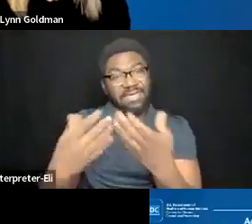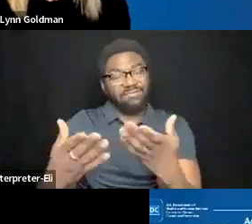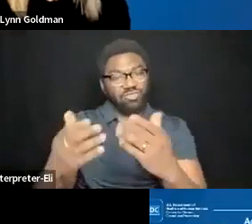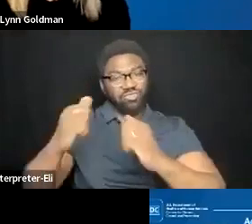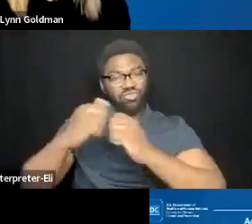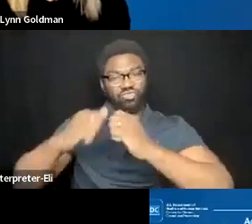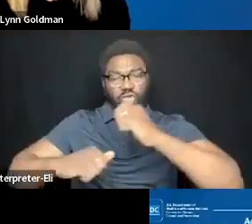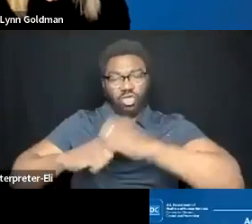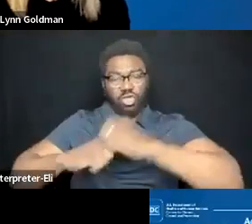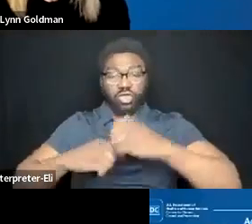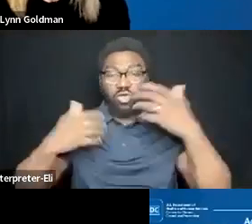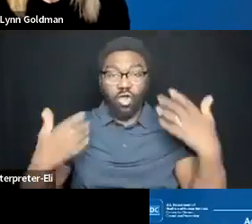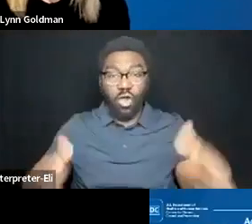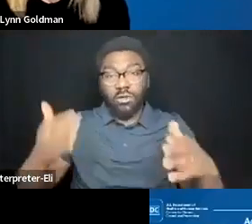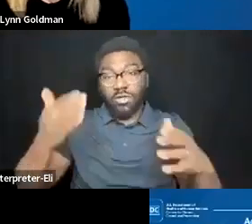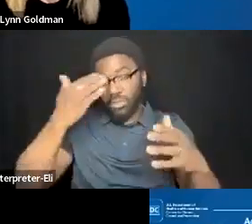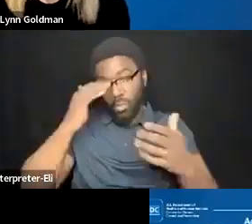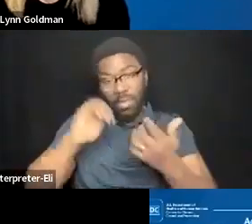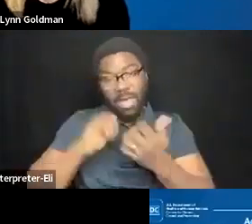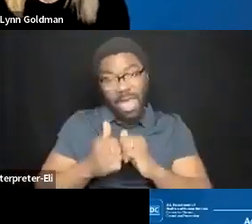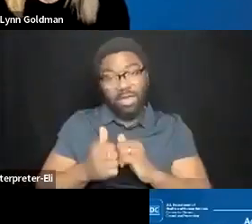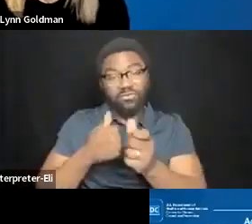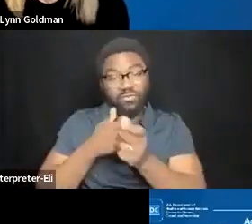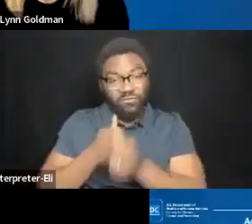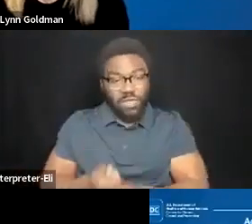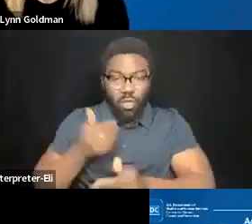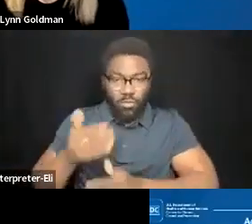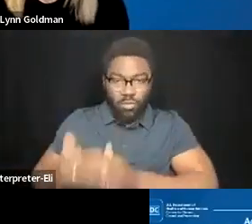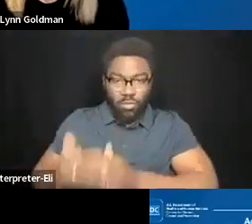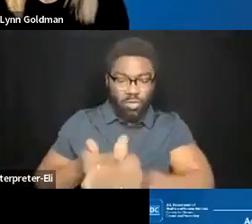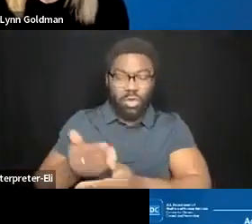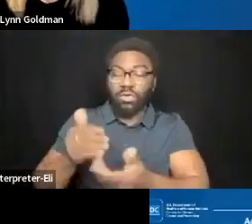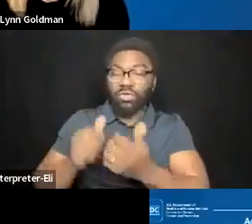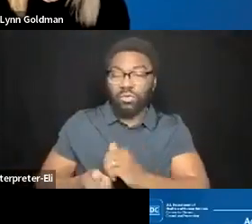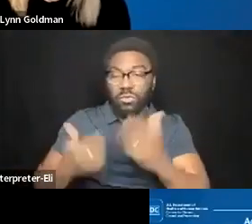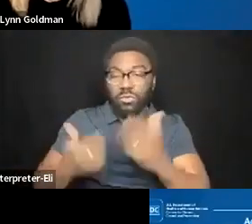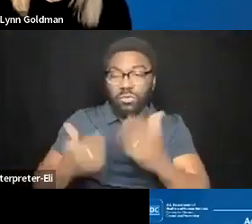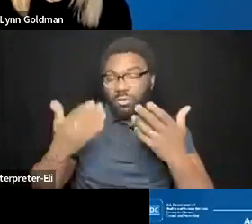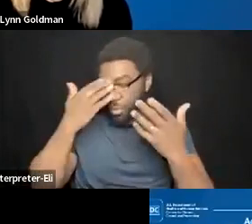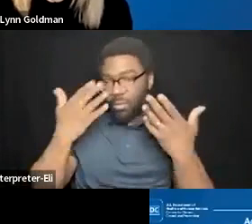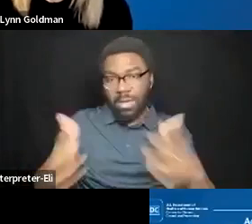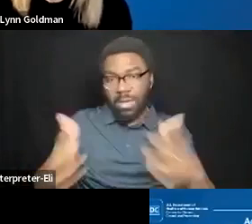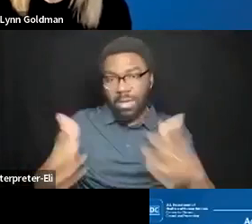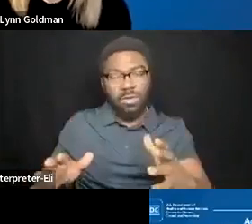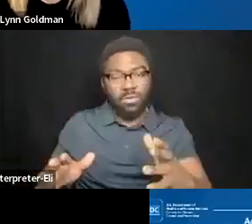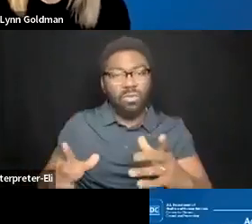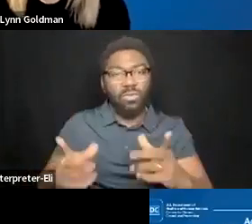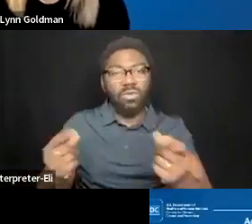You know how to follow a protocol. And so from the clinical side of things, that's almost like a shield.